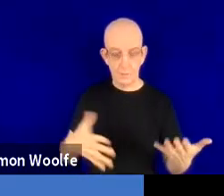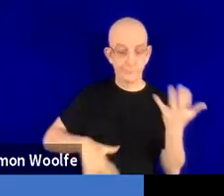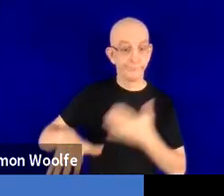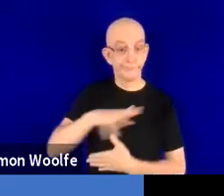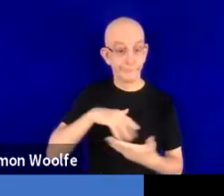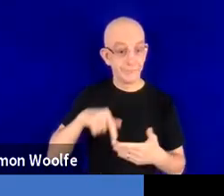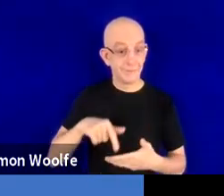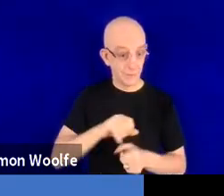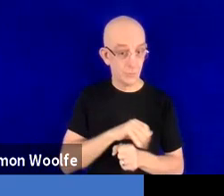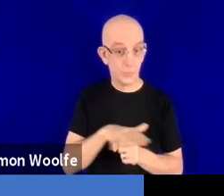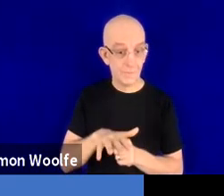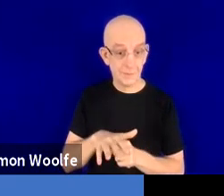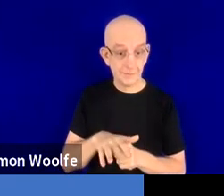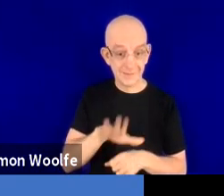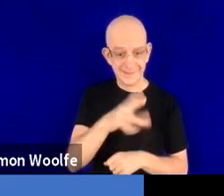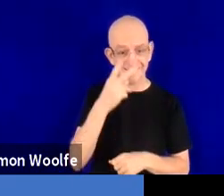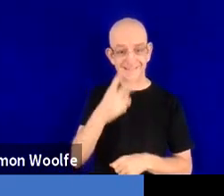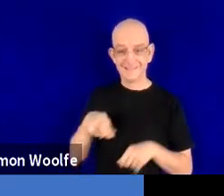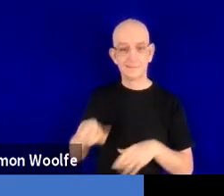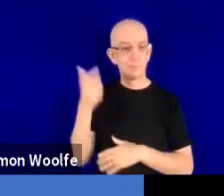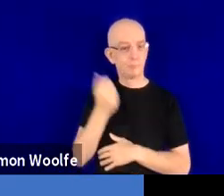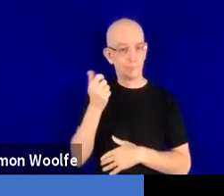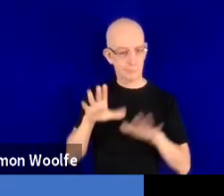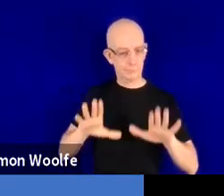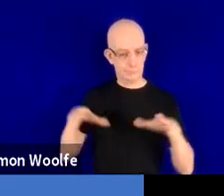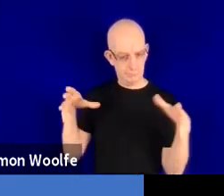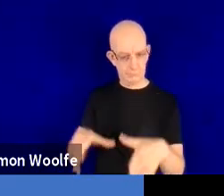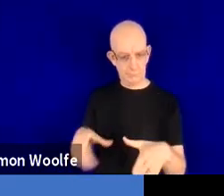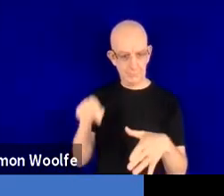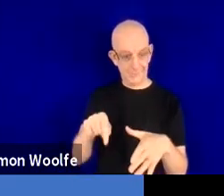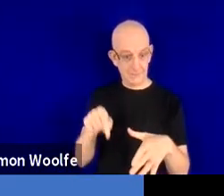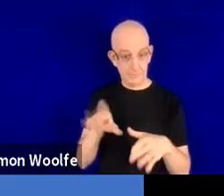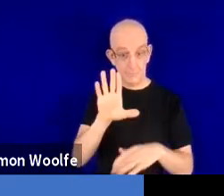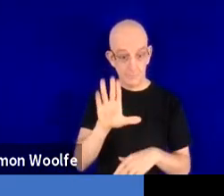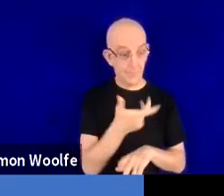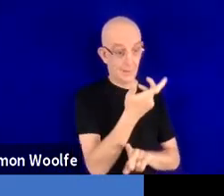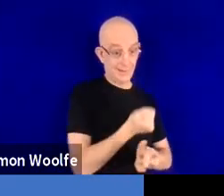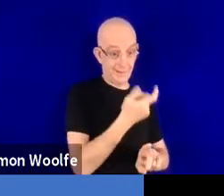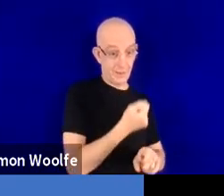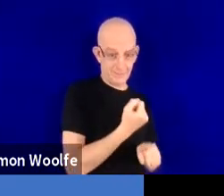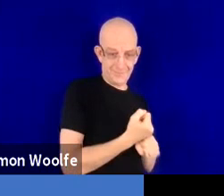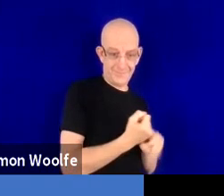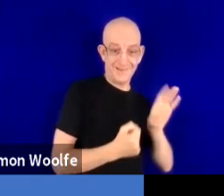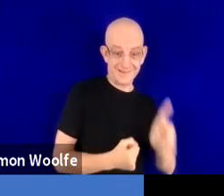we know that persons with disability particularly impacted by the kind of loss of employment, reduced employment and earnings